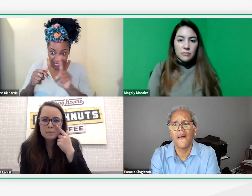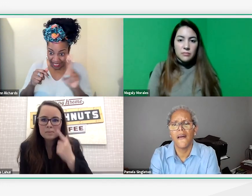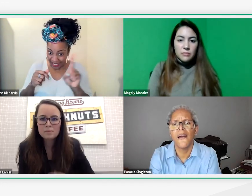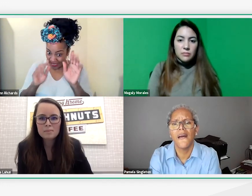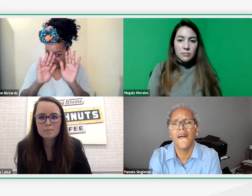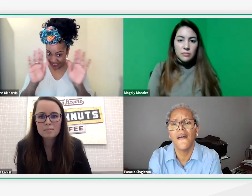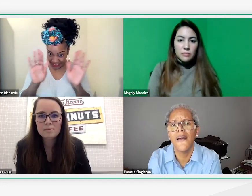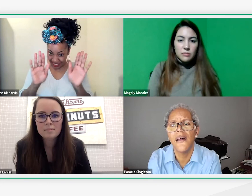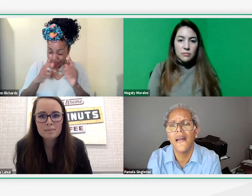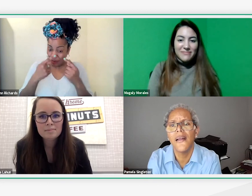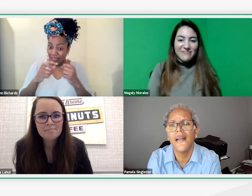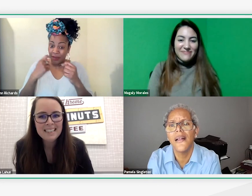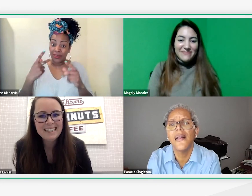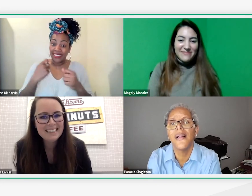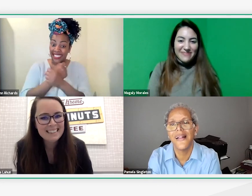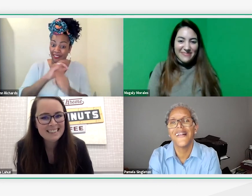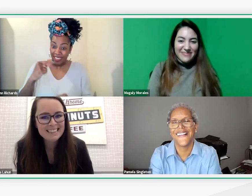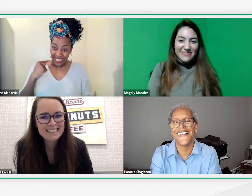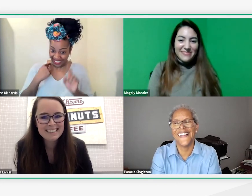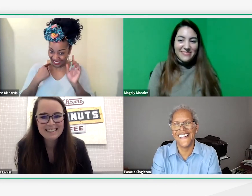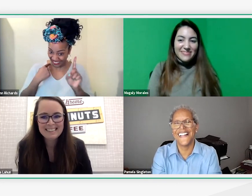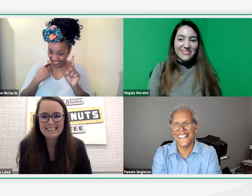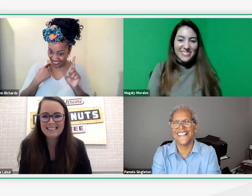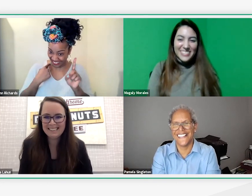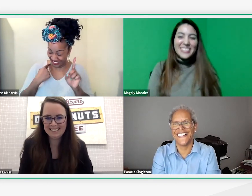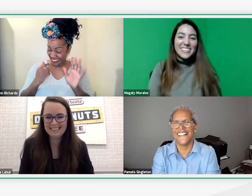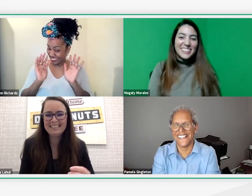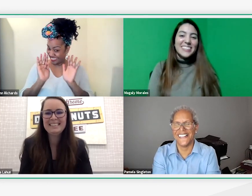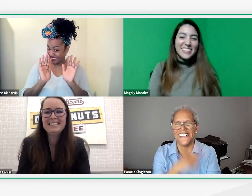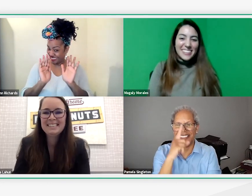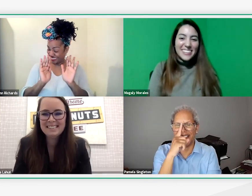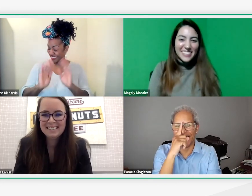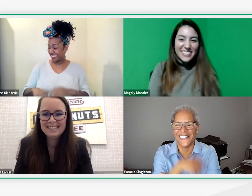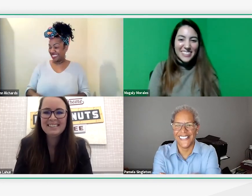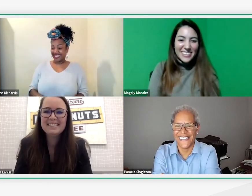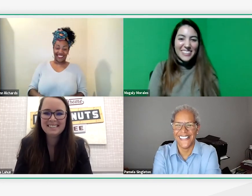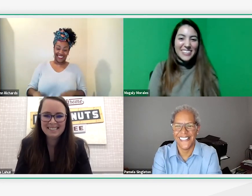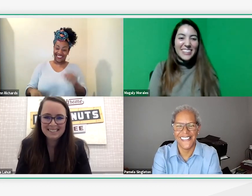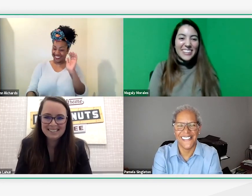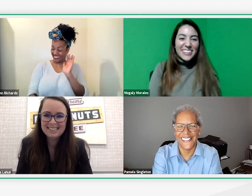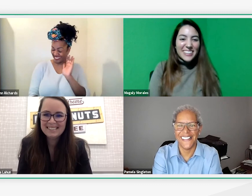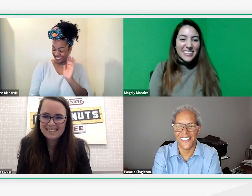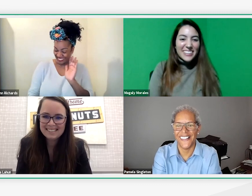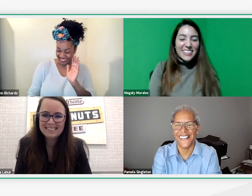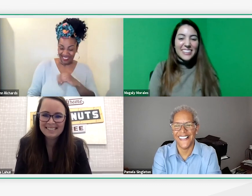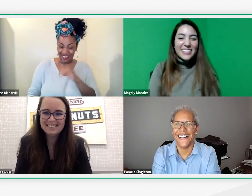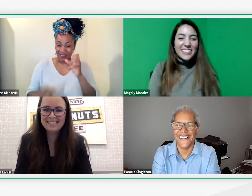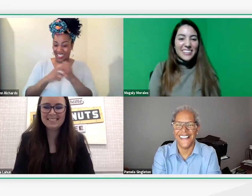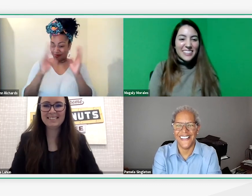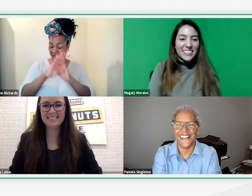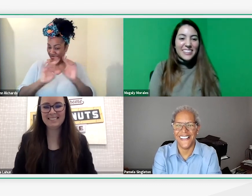Okay, did you all see that? That's a no-no. Save your necks. Don't do it.